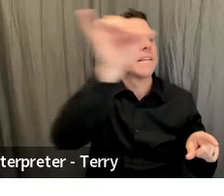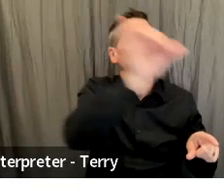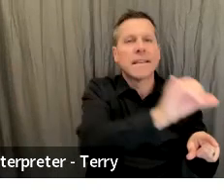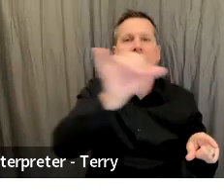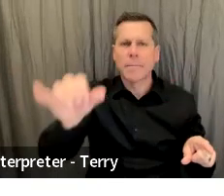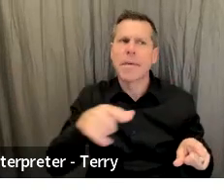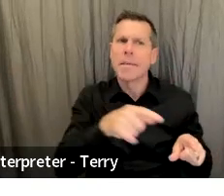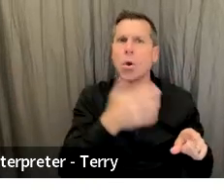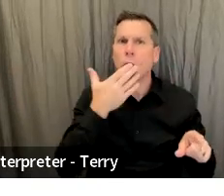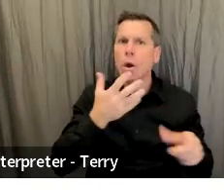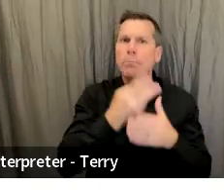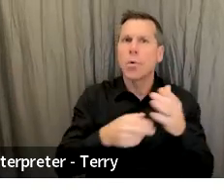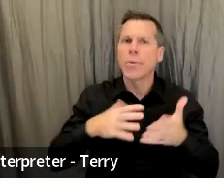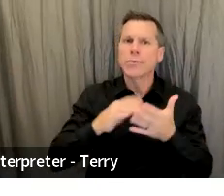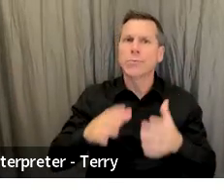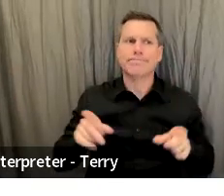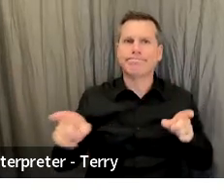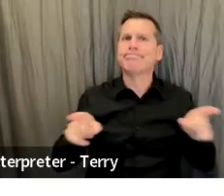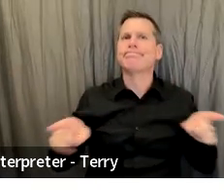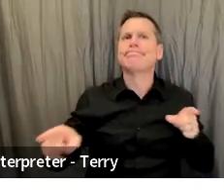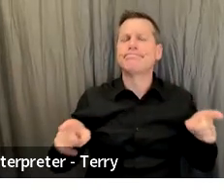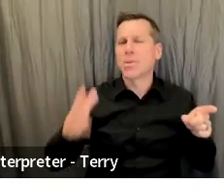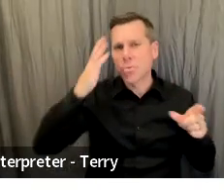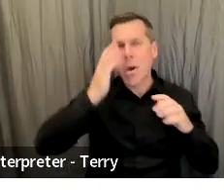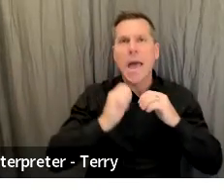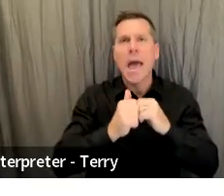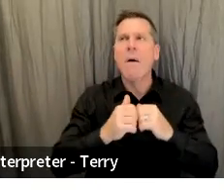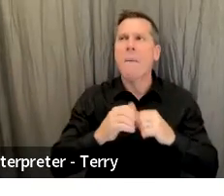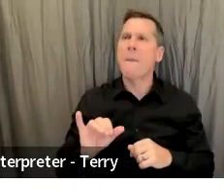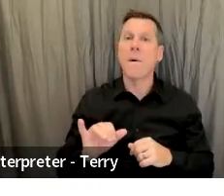So like everything else in the course, you can take as much or as little of this